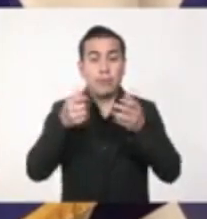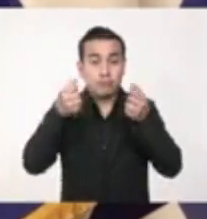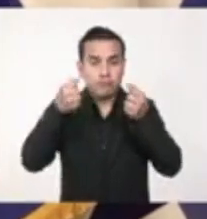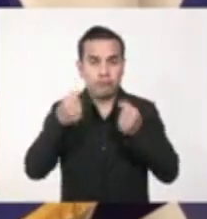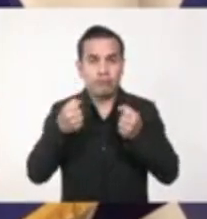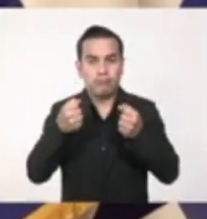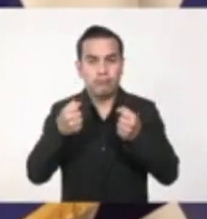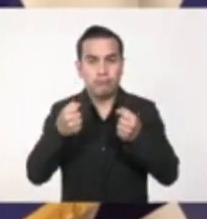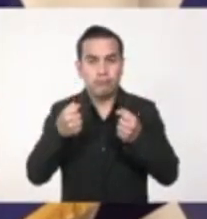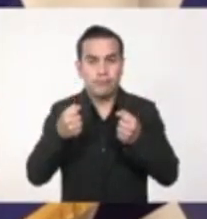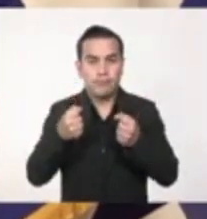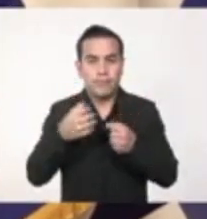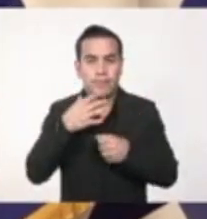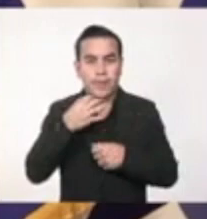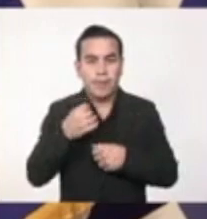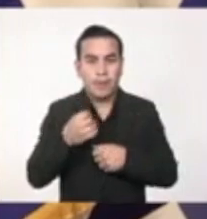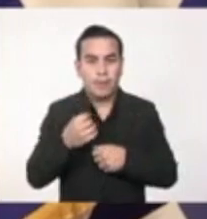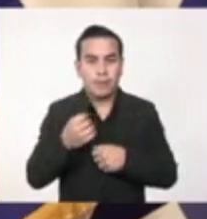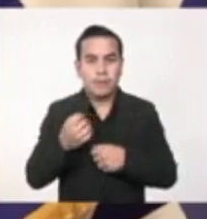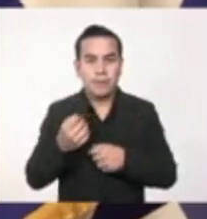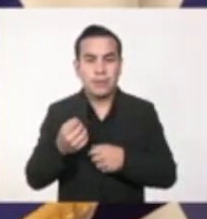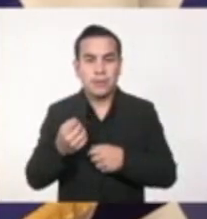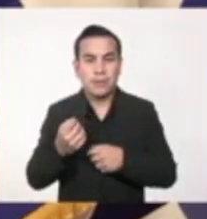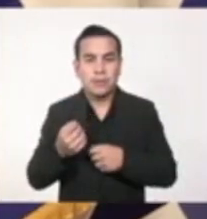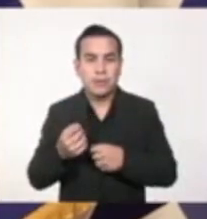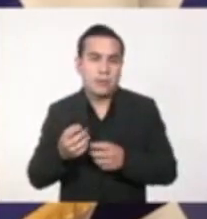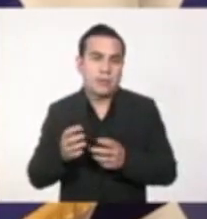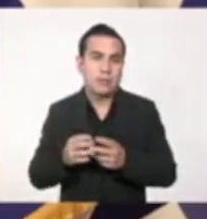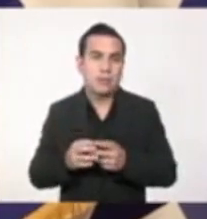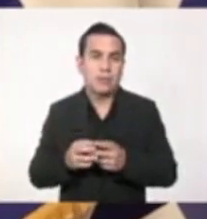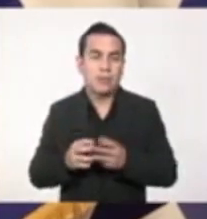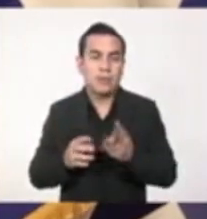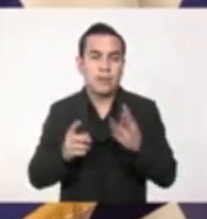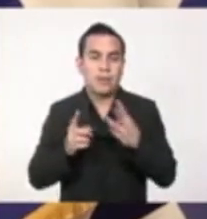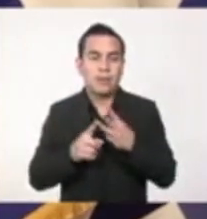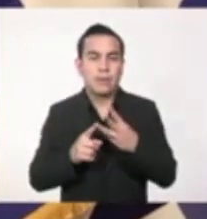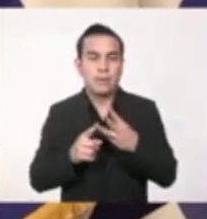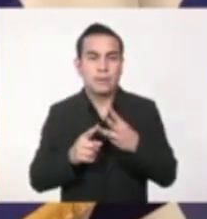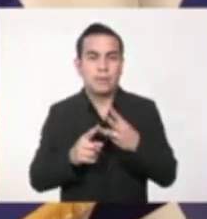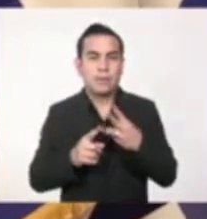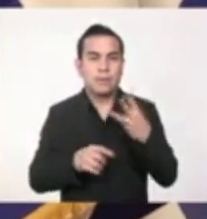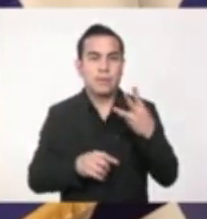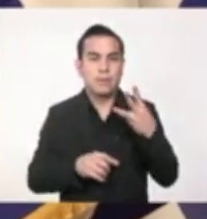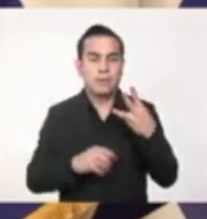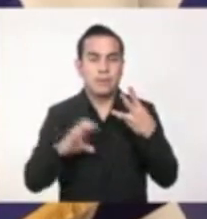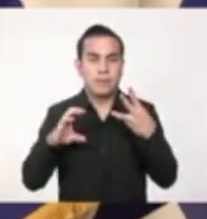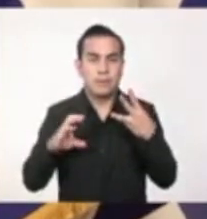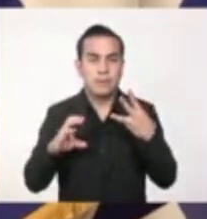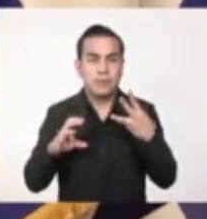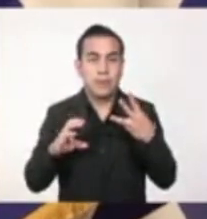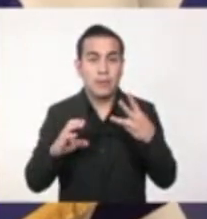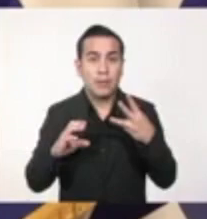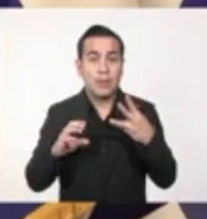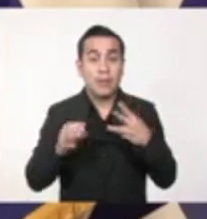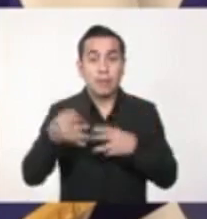when there has to be a sentence if that is one of the causal but it is not the only C for behavior evidently